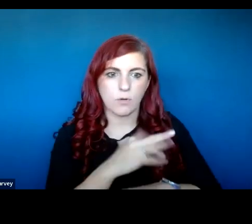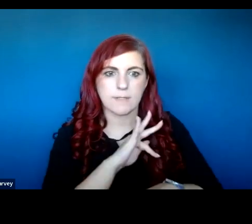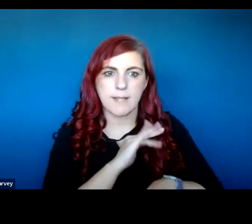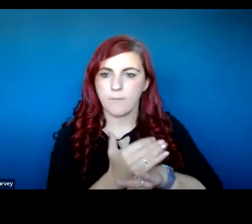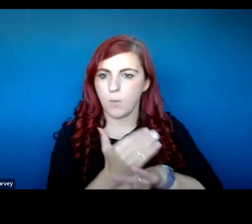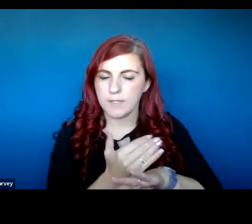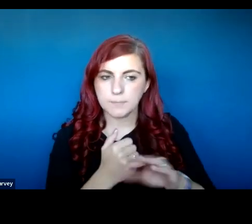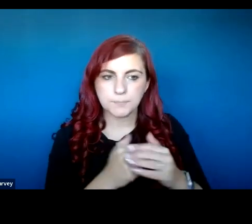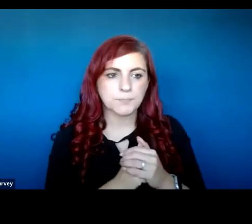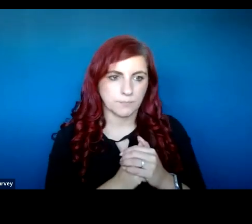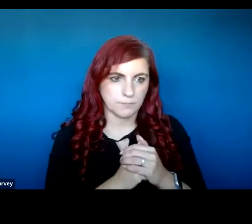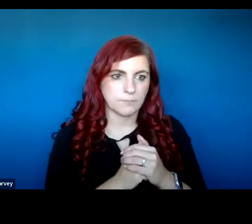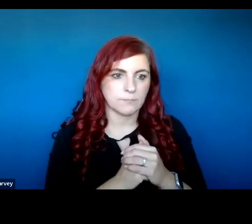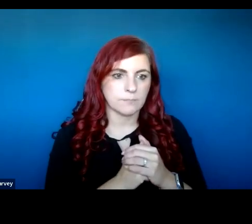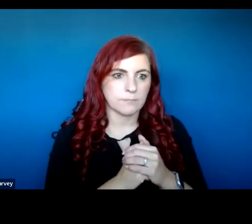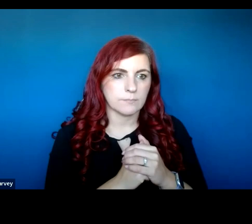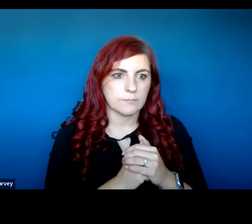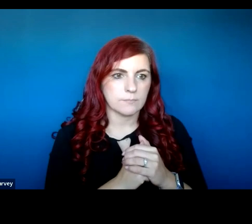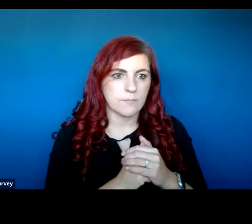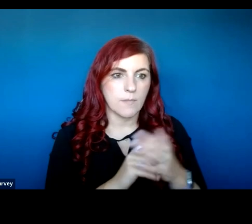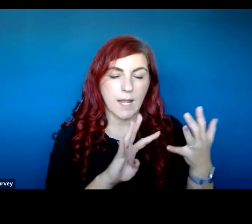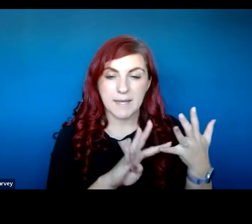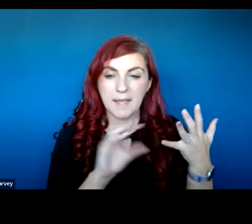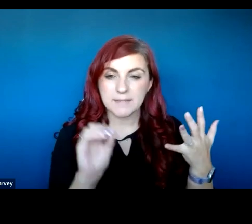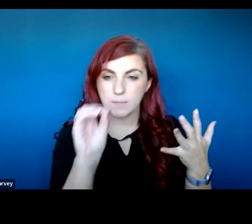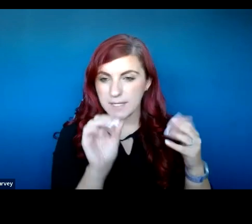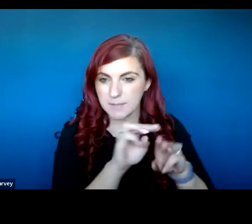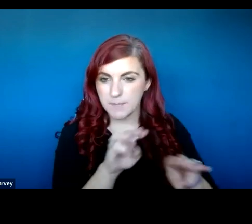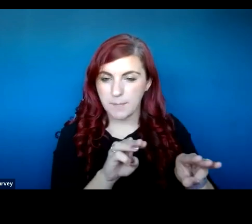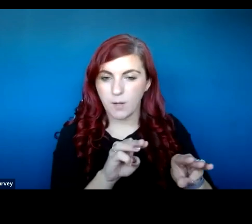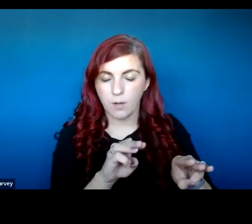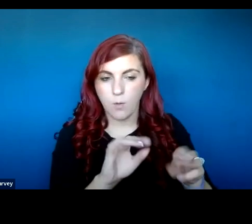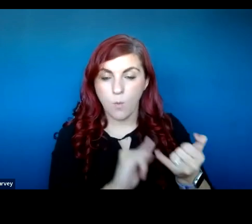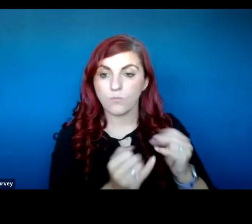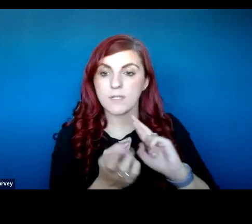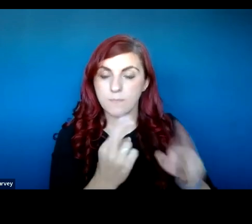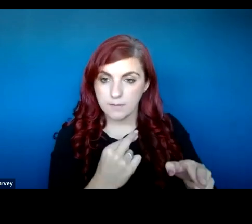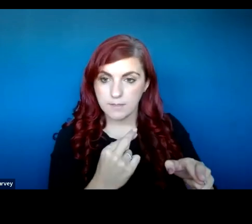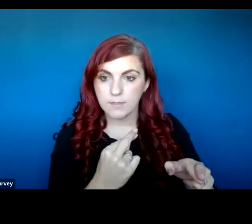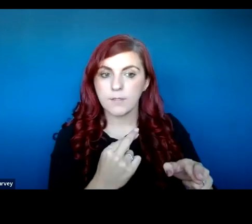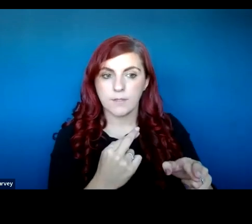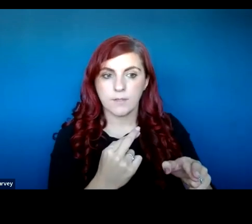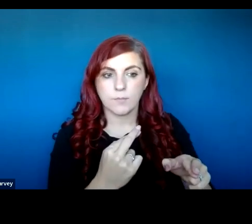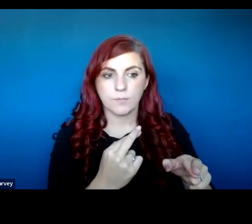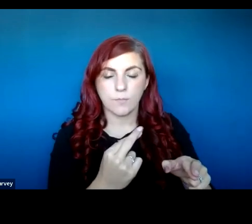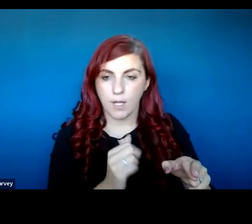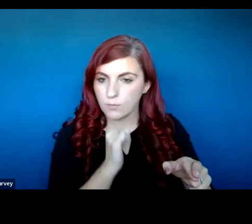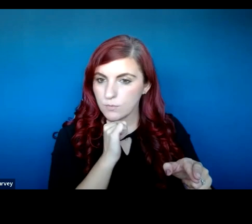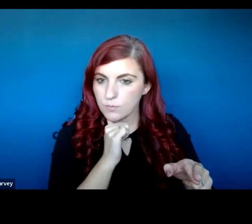So 90%, pretty much, of people, of respondents to this survey that did not